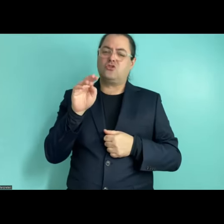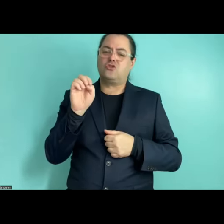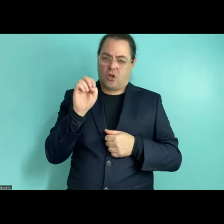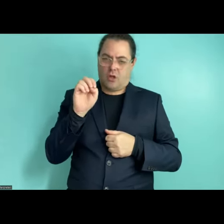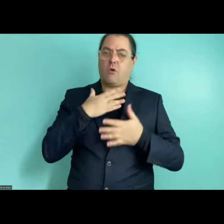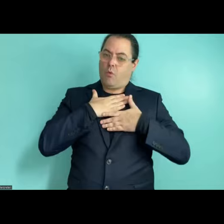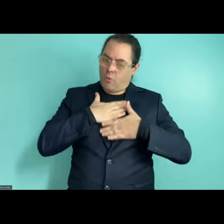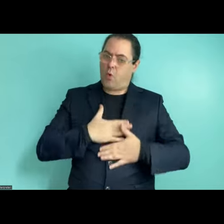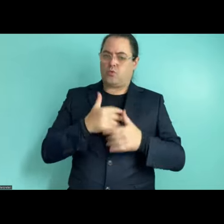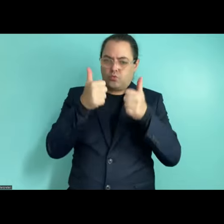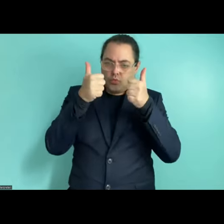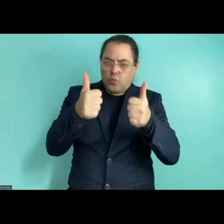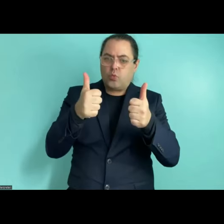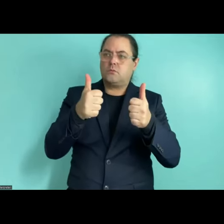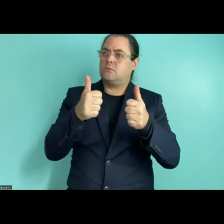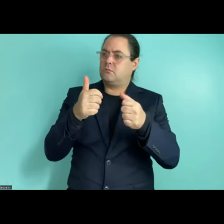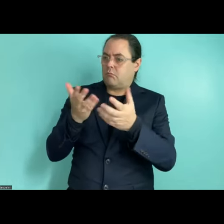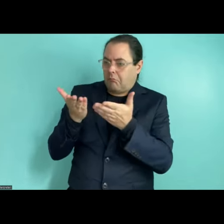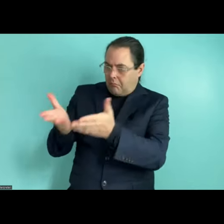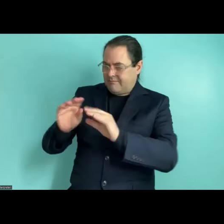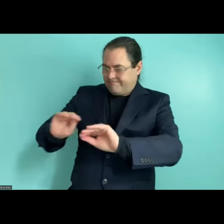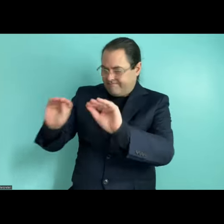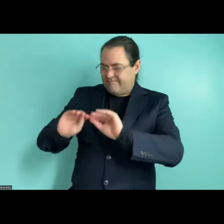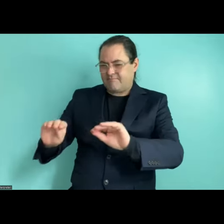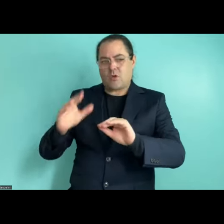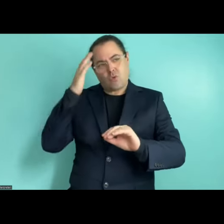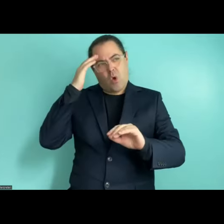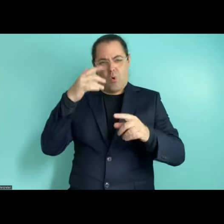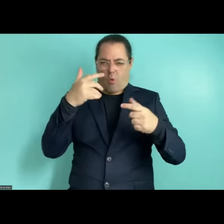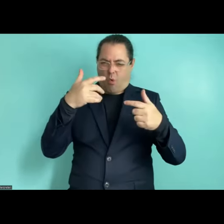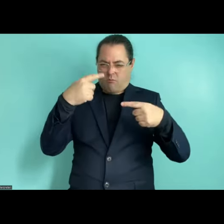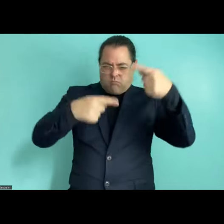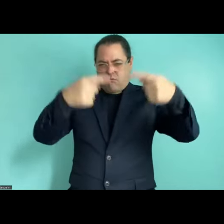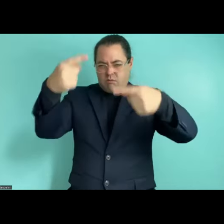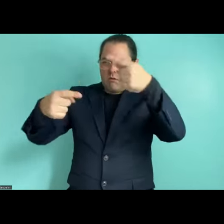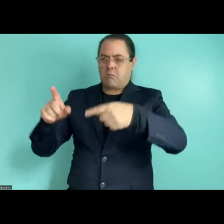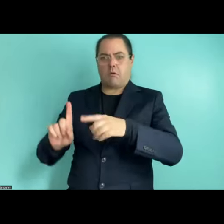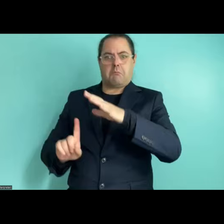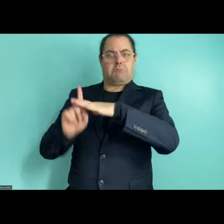14:20:21 competitive world of it. The program says as the best vehicle, you know of attracting